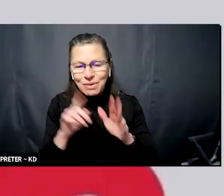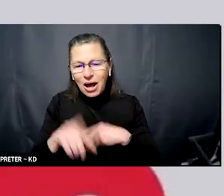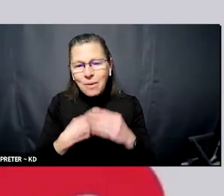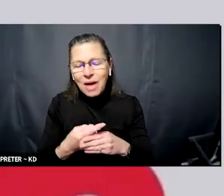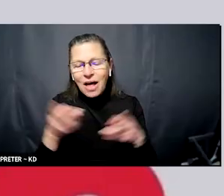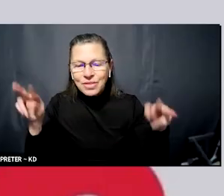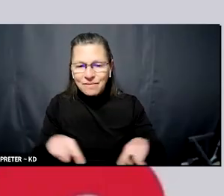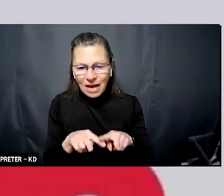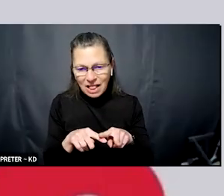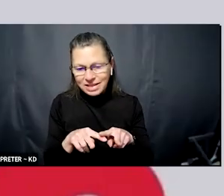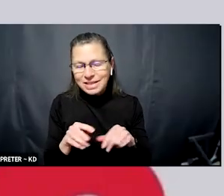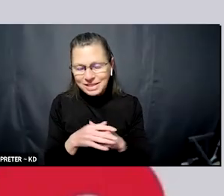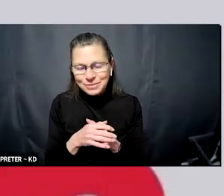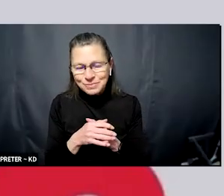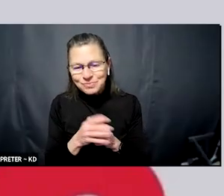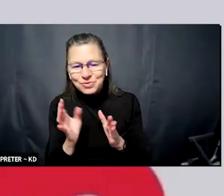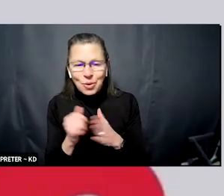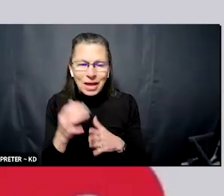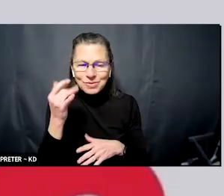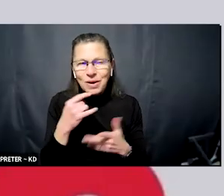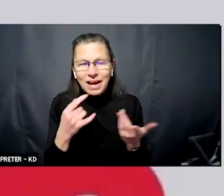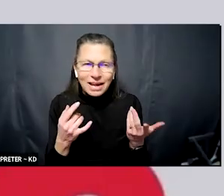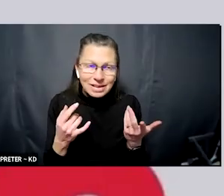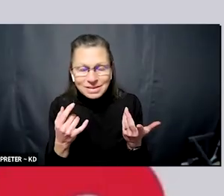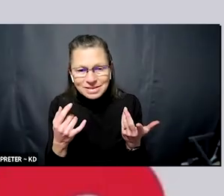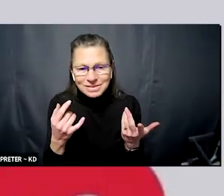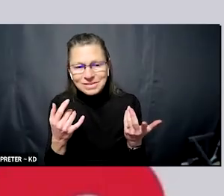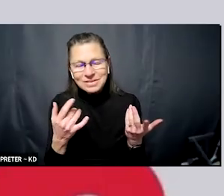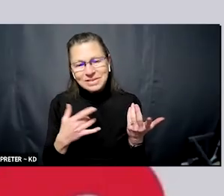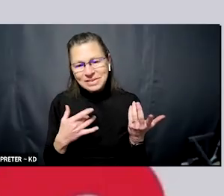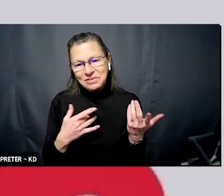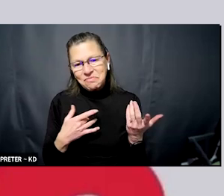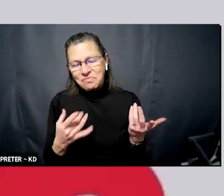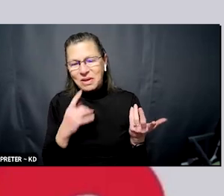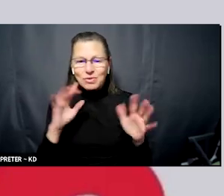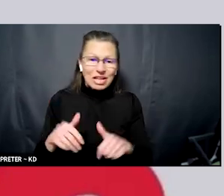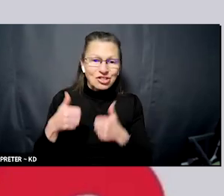I find it kind of, you know, a challenge. And also it was really good to get outside the city,